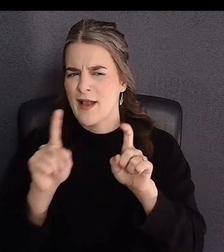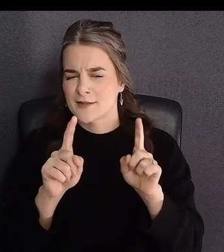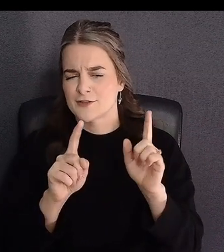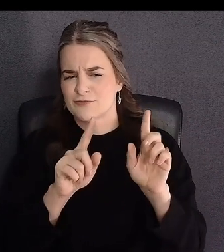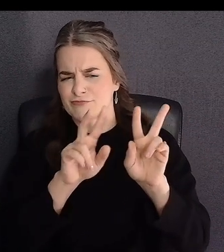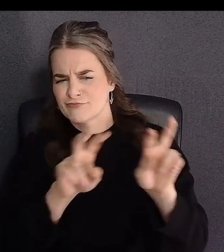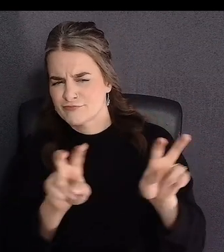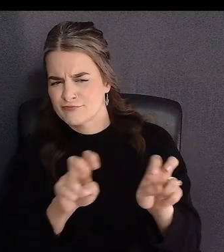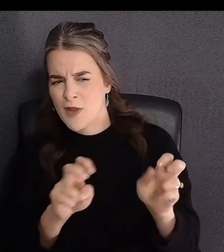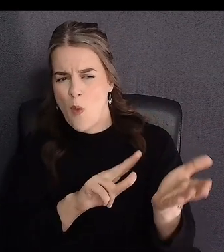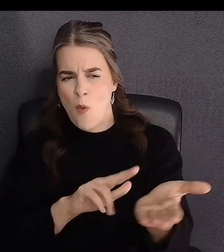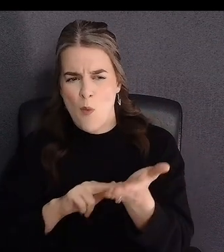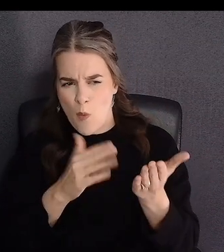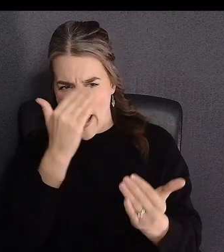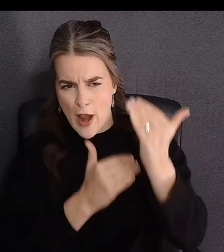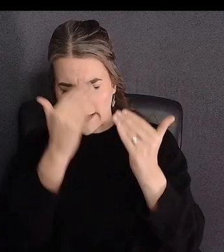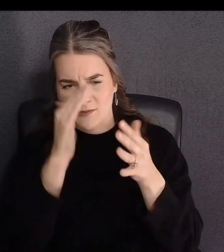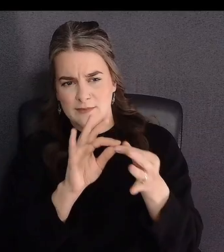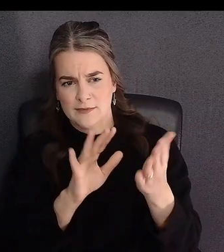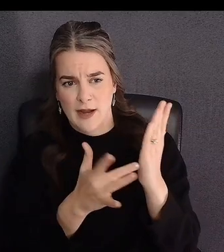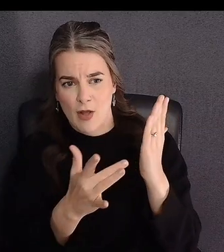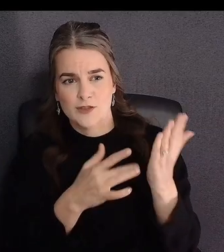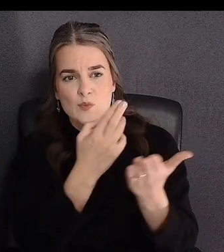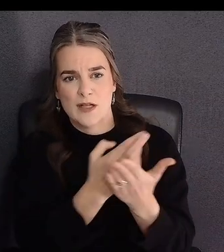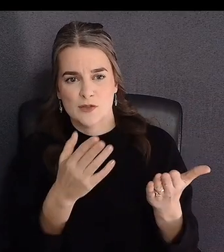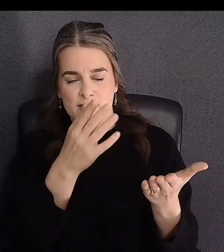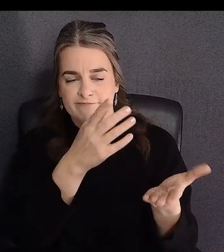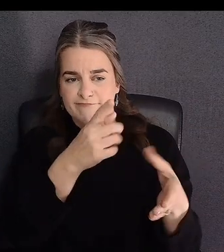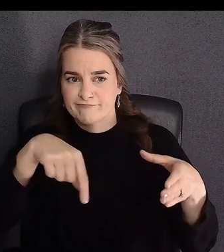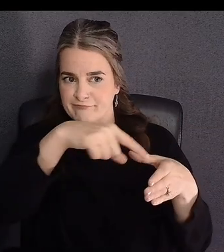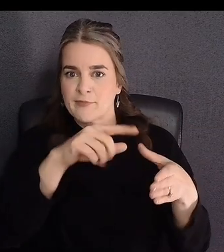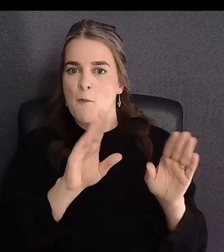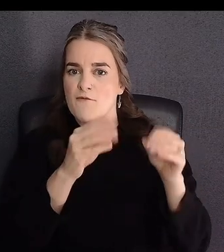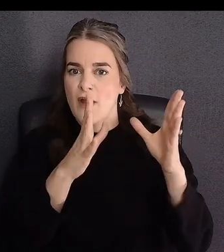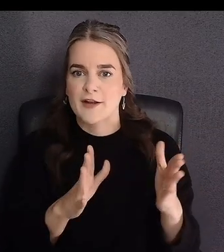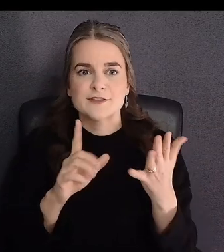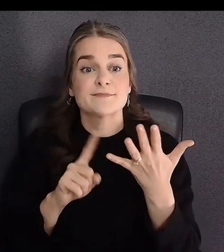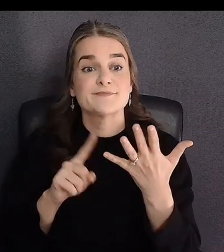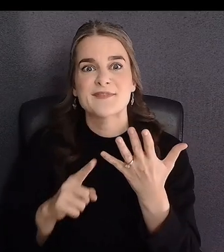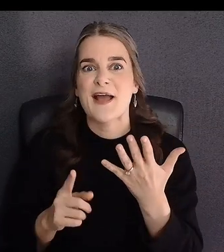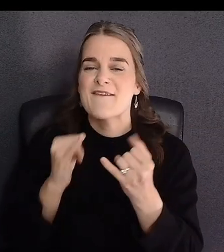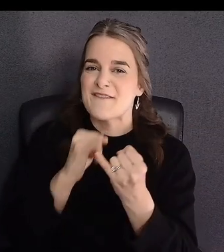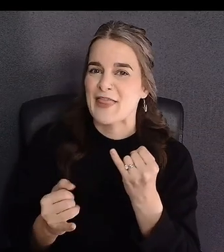and resources among providers; and finally, two technology summits, which were live events hosted